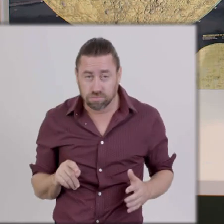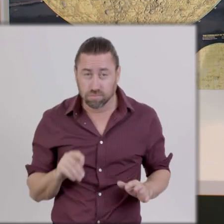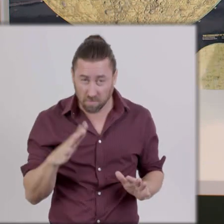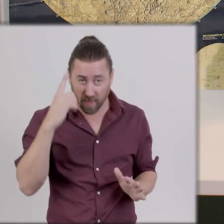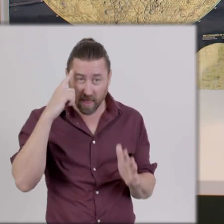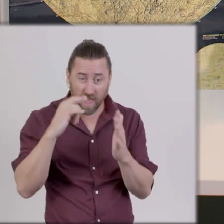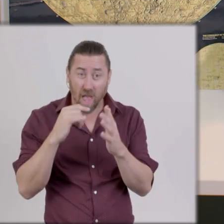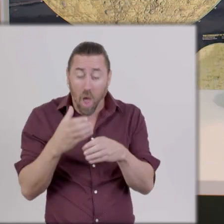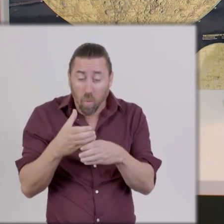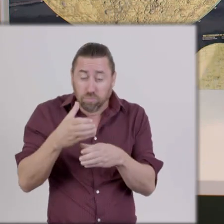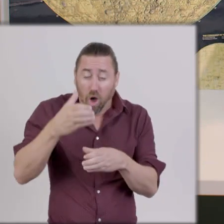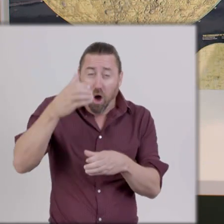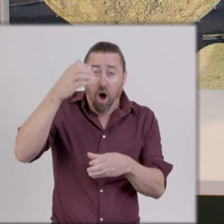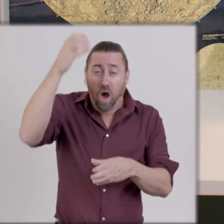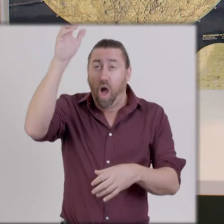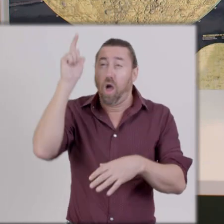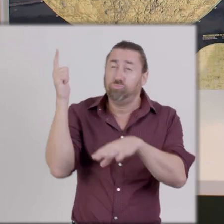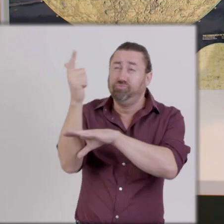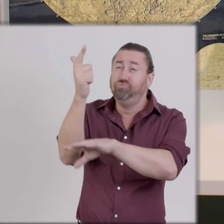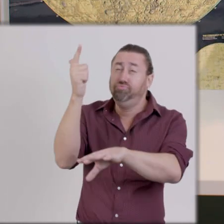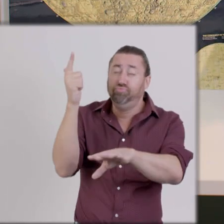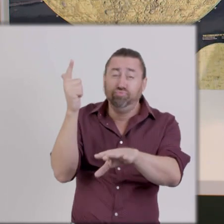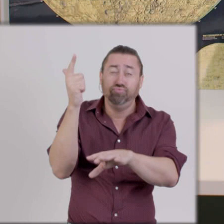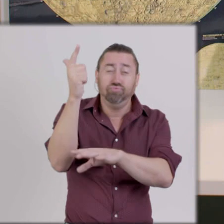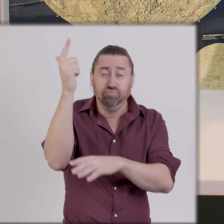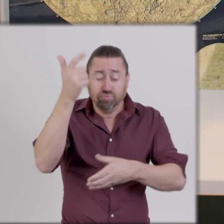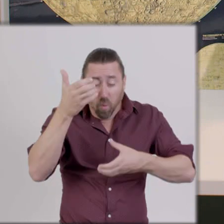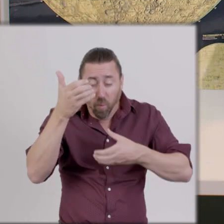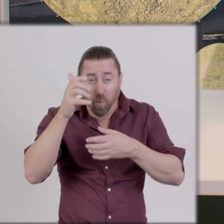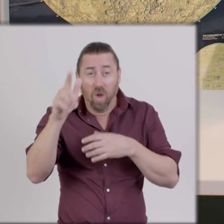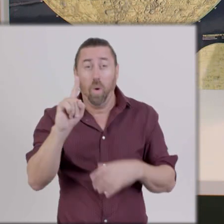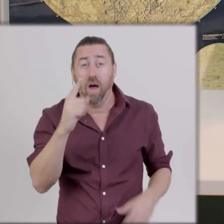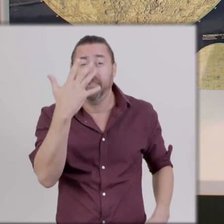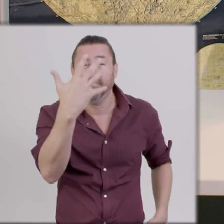Wow! That means the spacecraft they were travelling in was going at a speed close to: